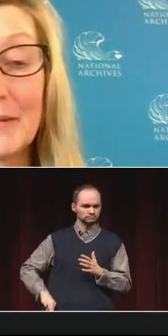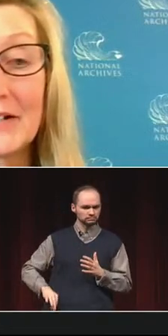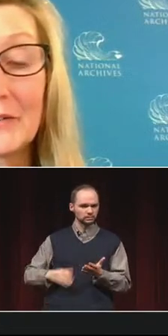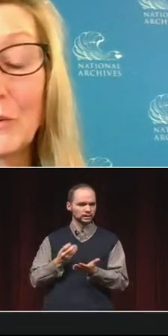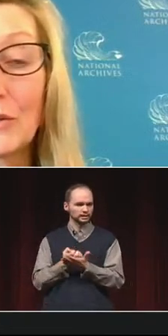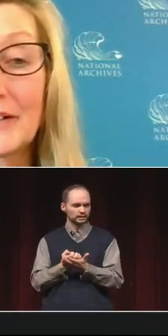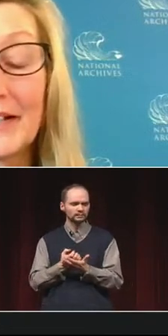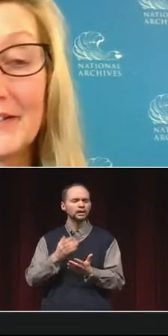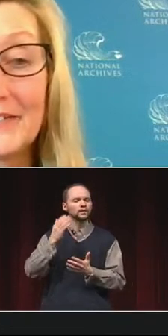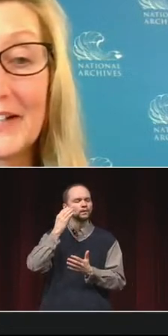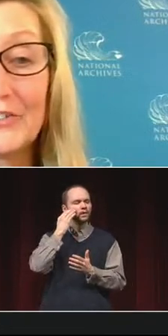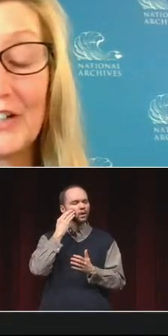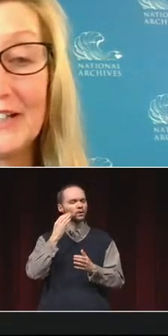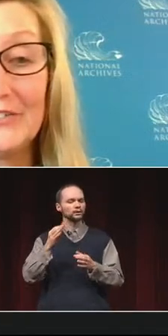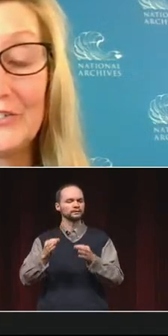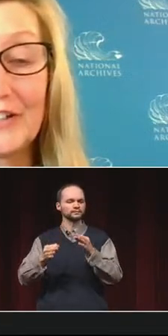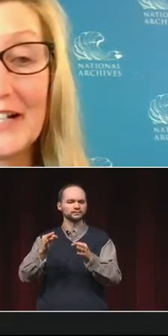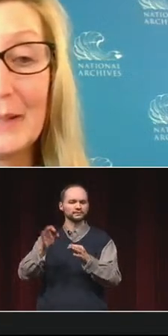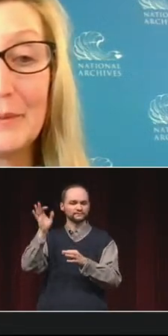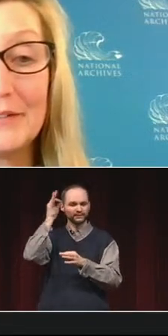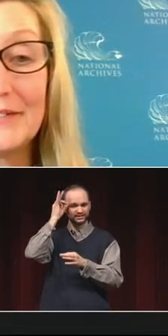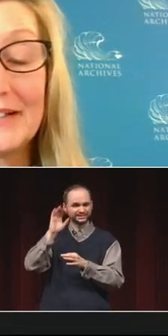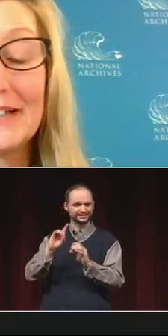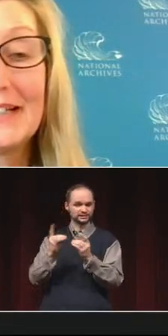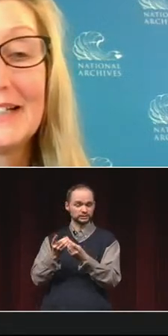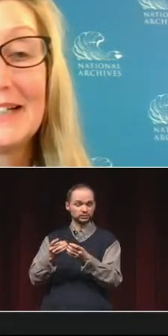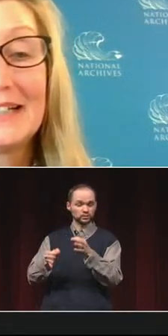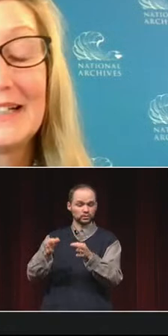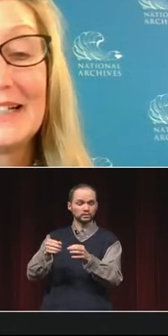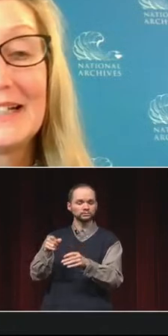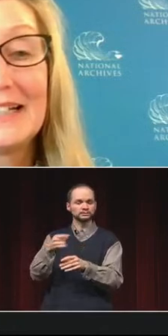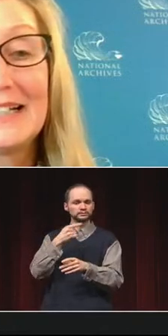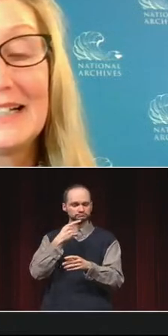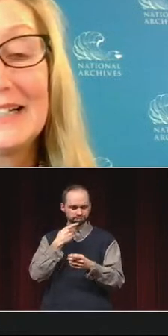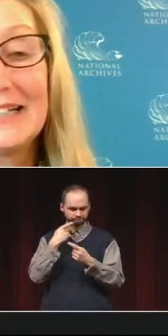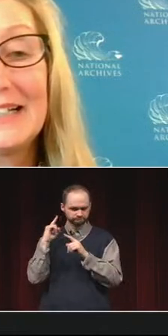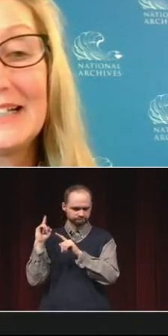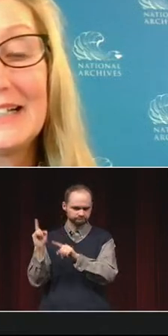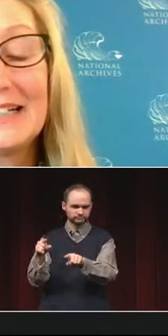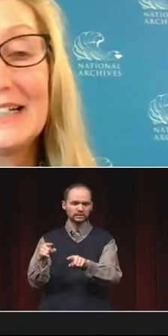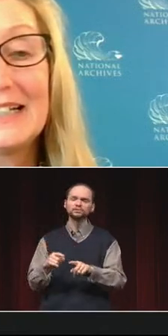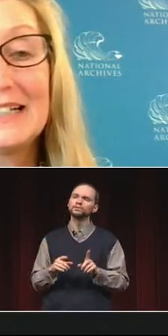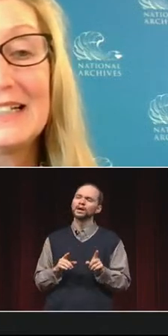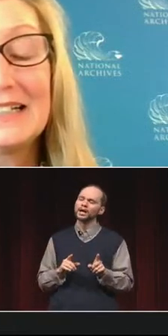of the court case, that change that happened? >> >>: The change I think was twofold. The bus